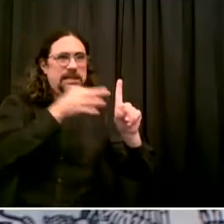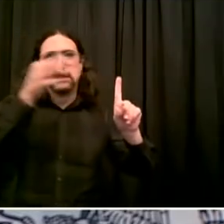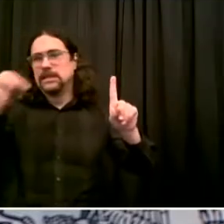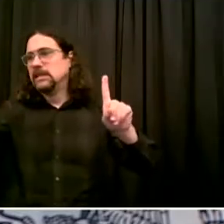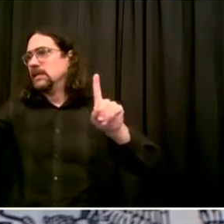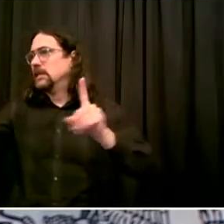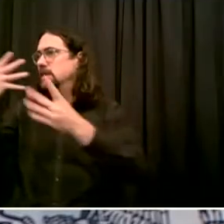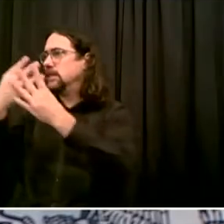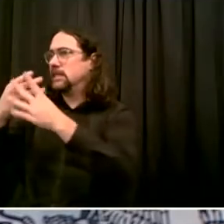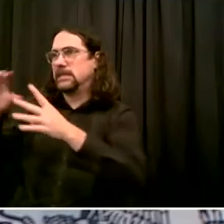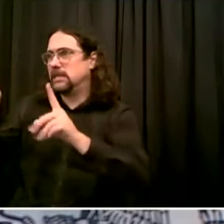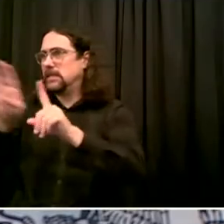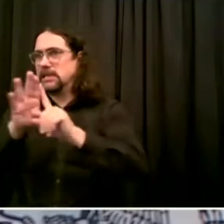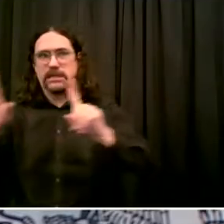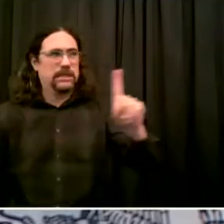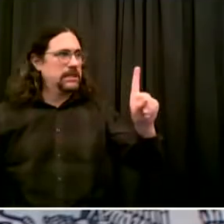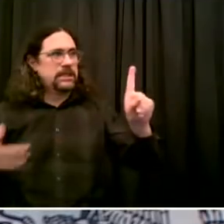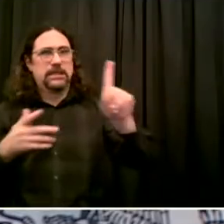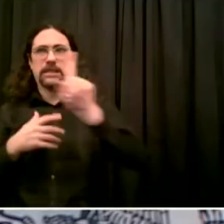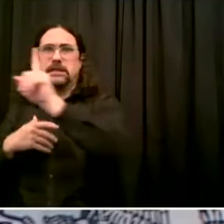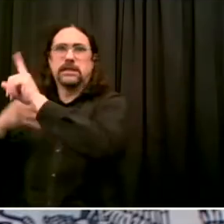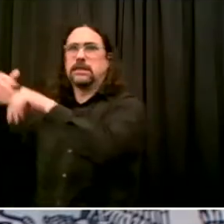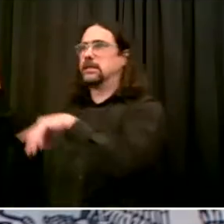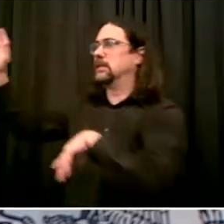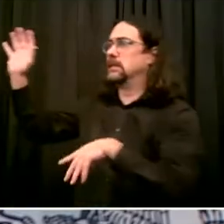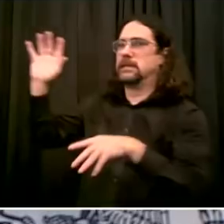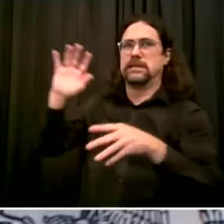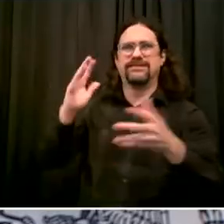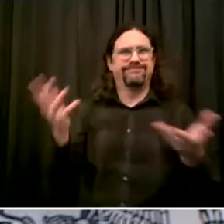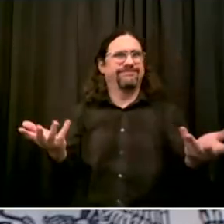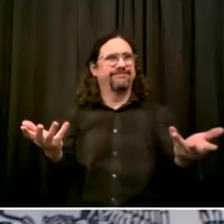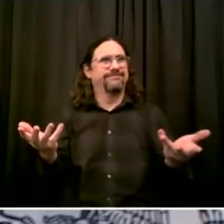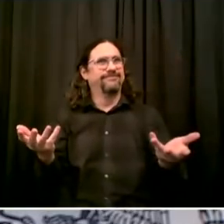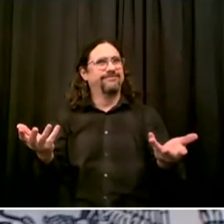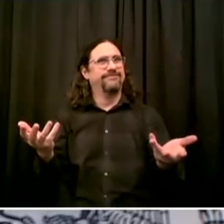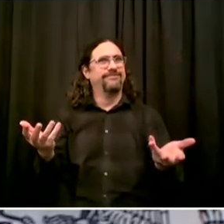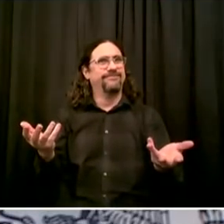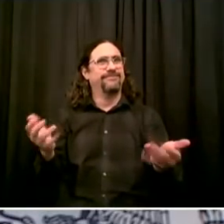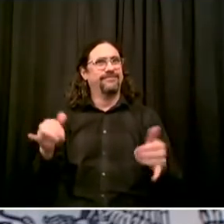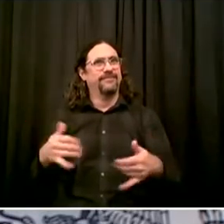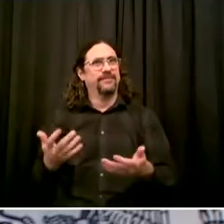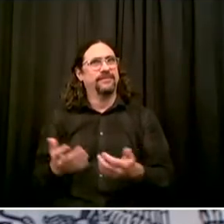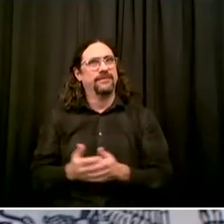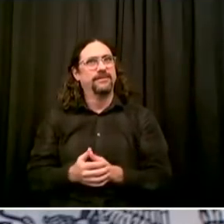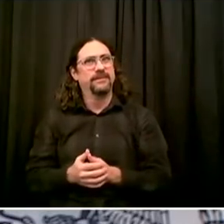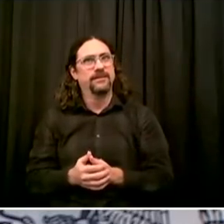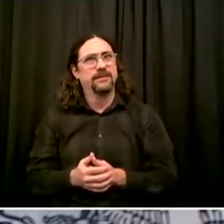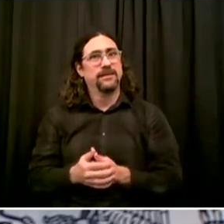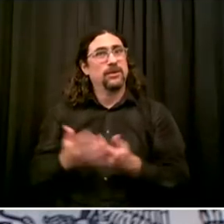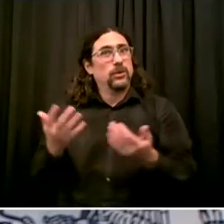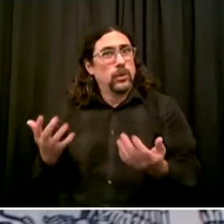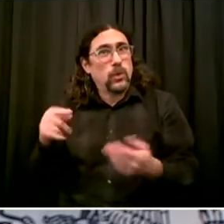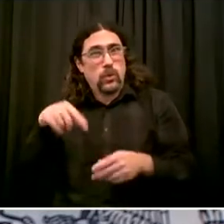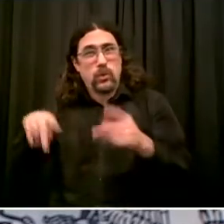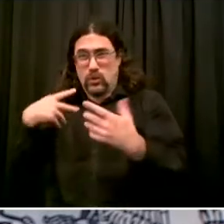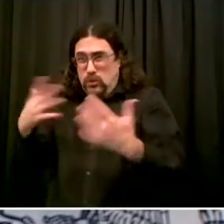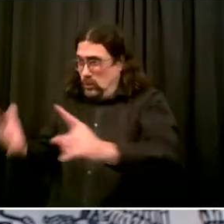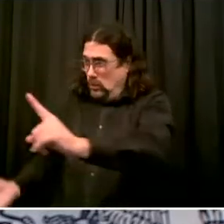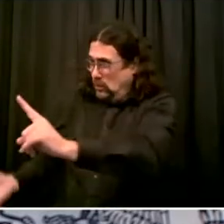HAS BEEN A PROFOUND JOLT TO ALL OF US. EREVY PA RTOF OUR SOCIETY.